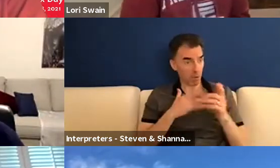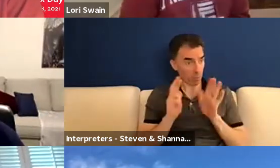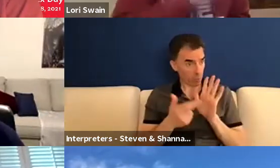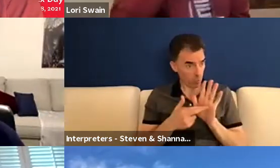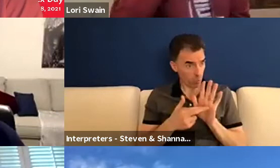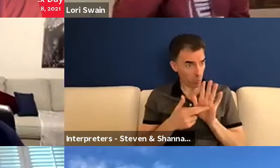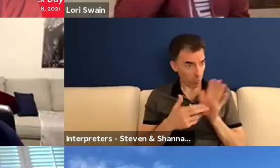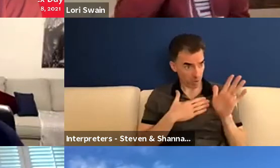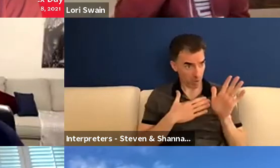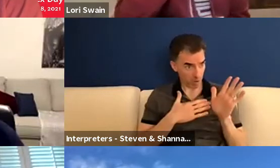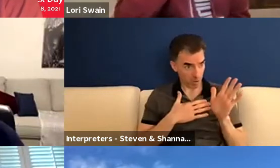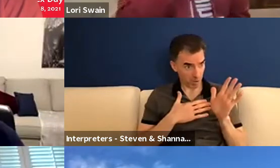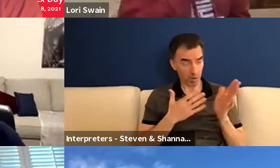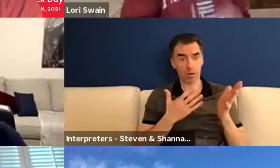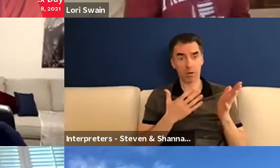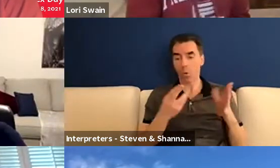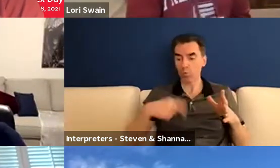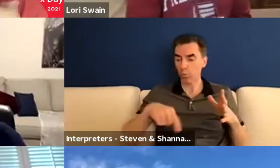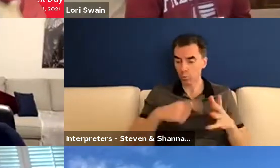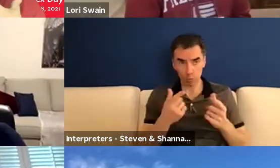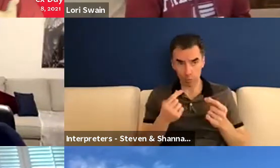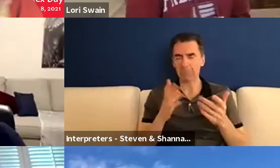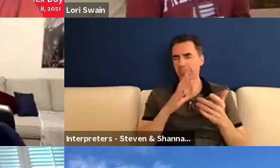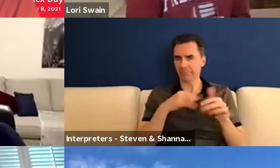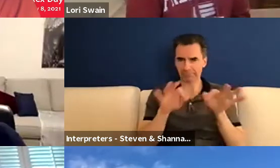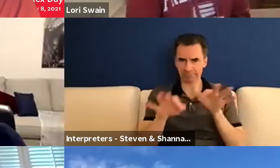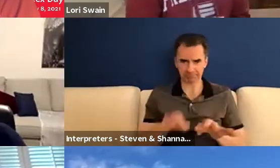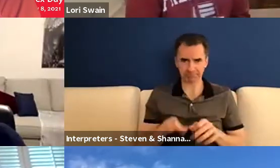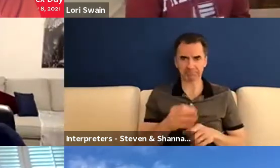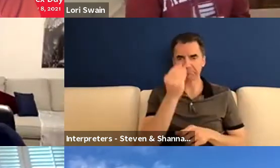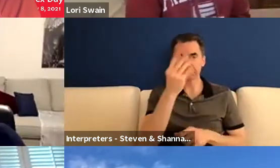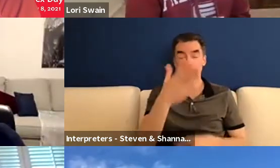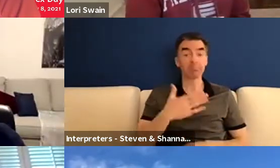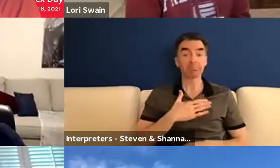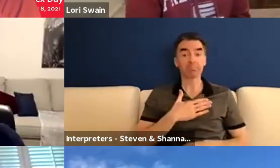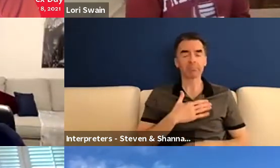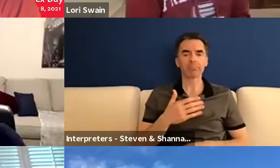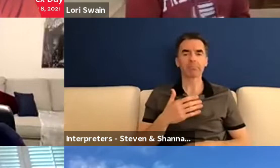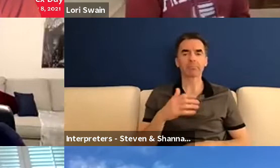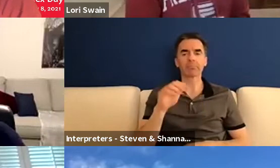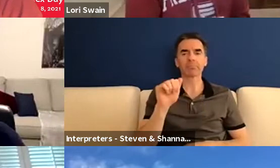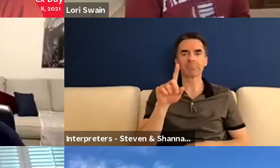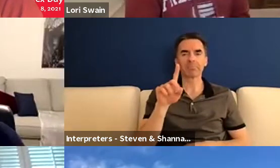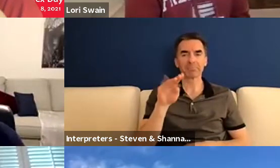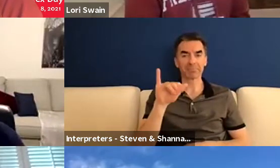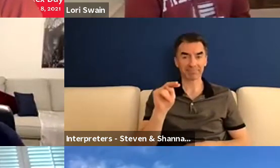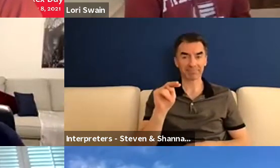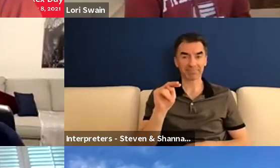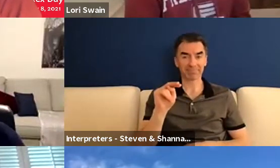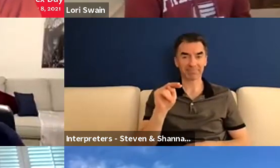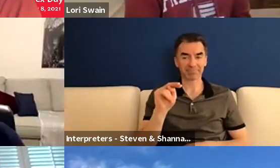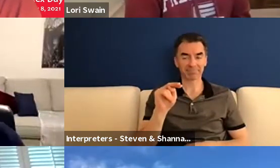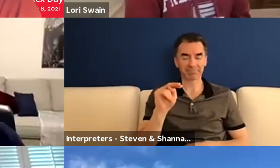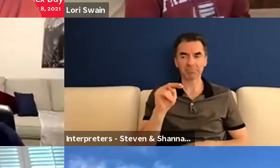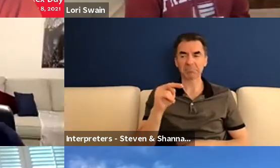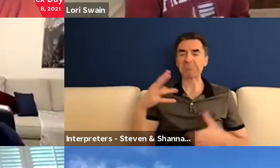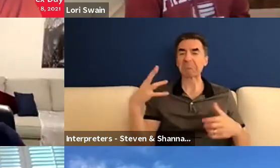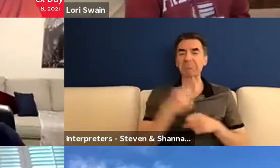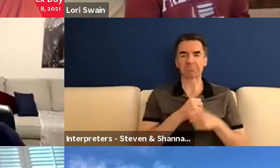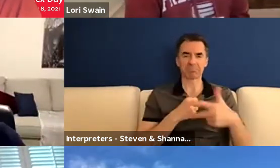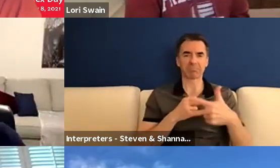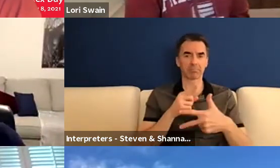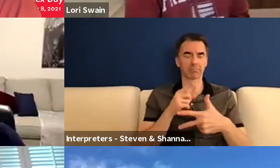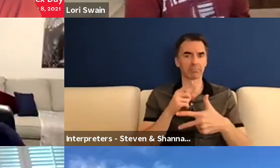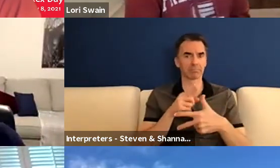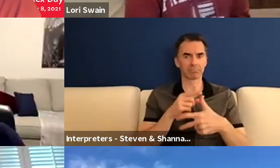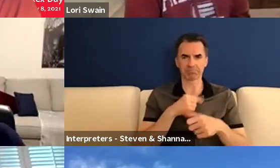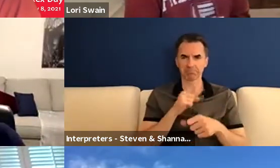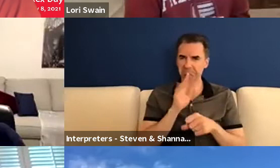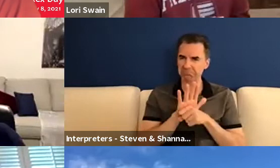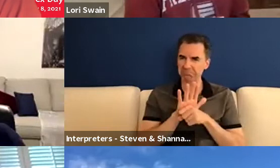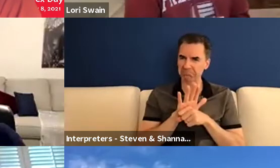my role and our role? Well, for me is is the administrator, it really comes down to three key things, commitment, communication, and